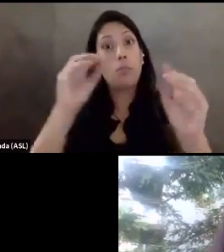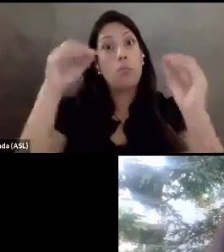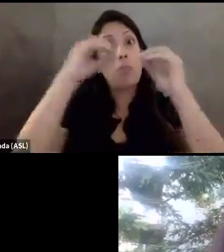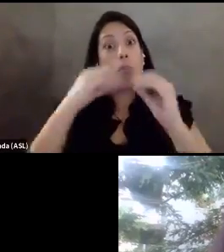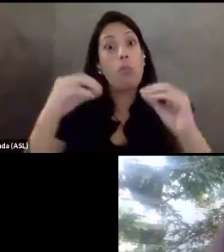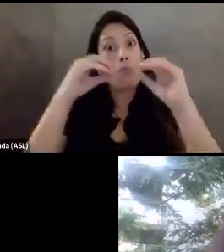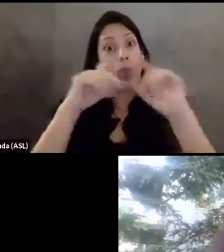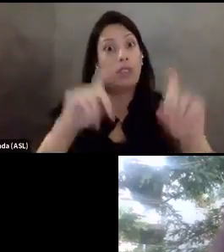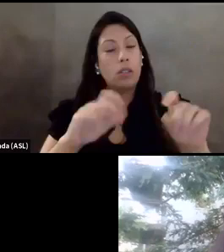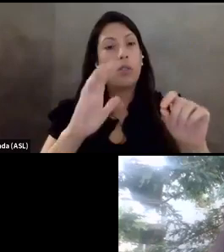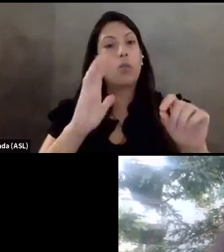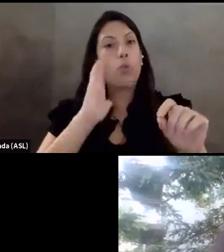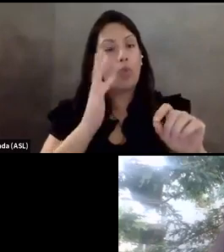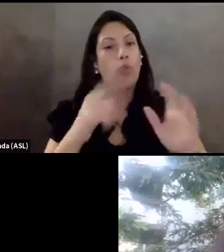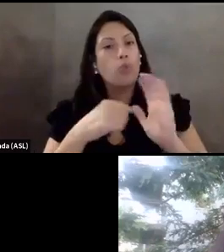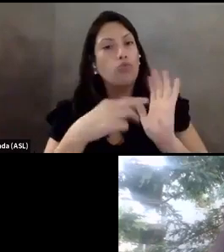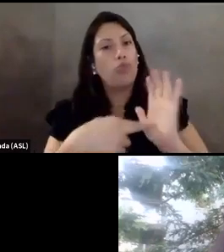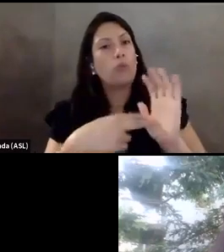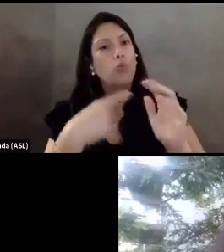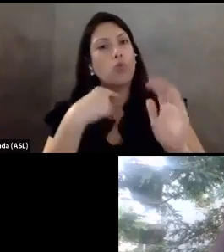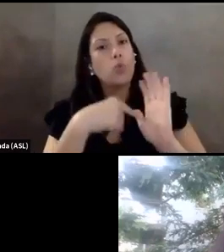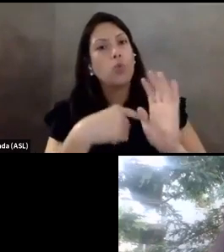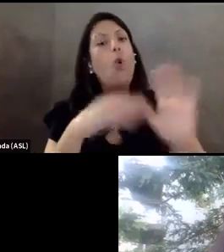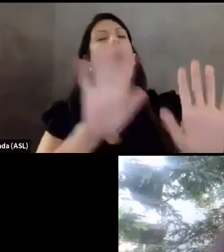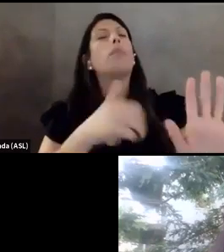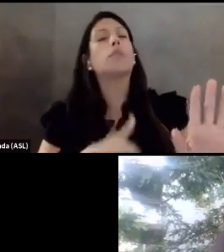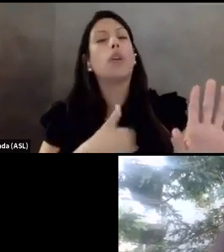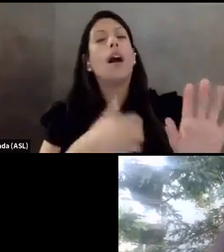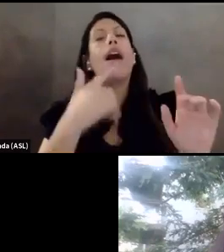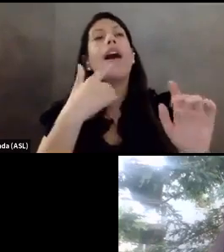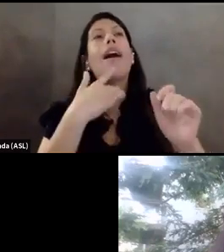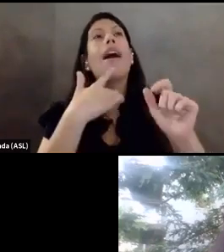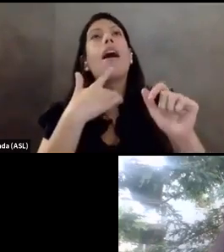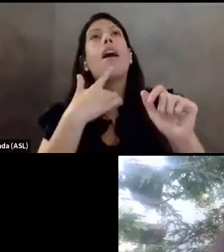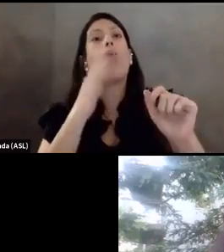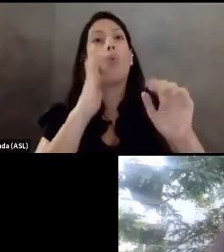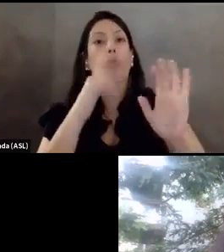widespread COVID-19 how how widespread COVID is here?